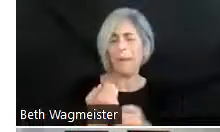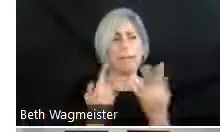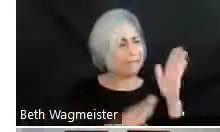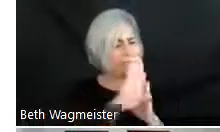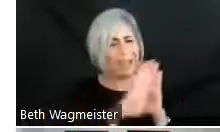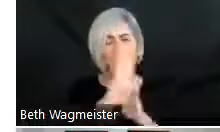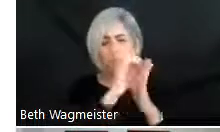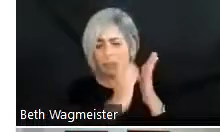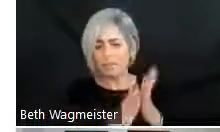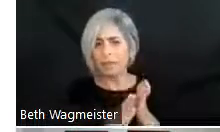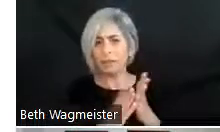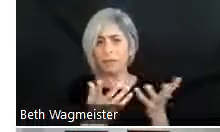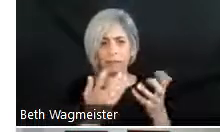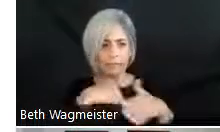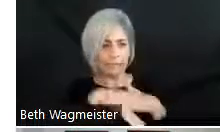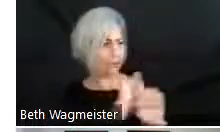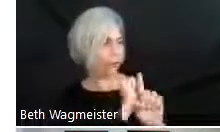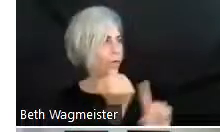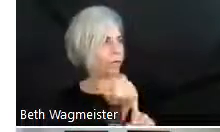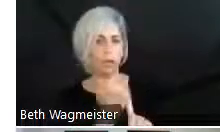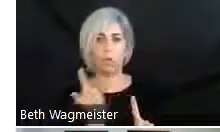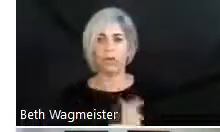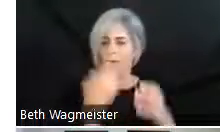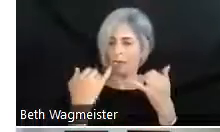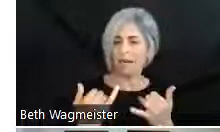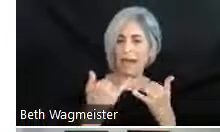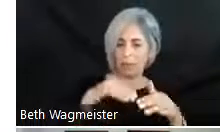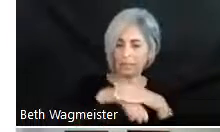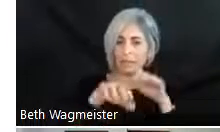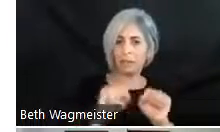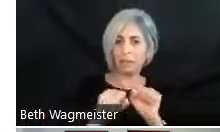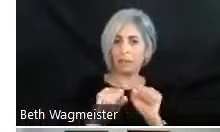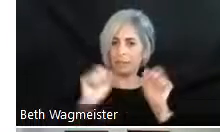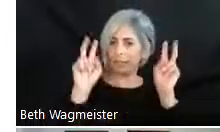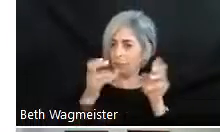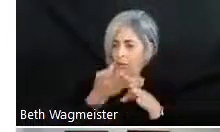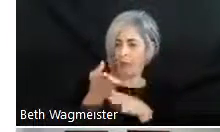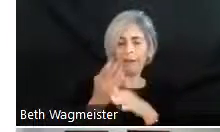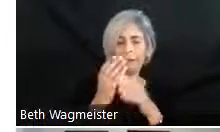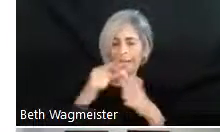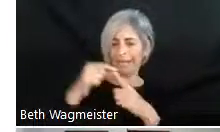designers are put into situations where we're now the subject matter experts. We're expected